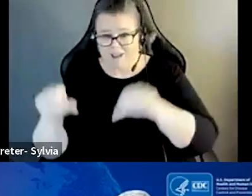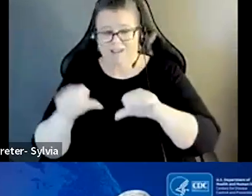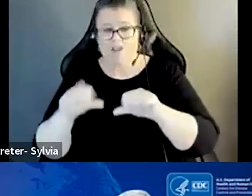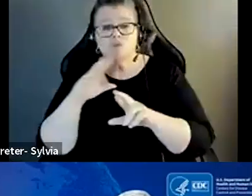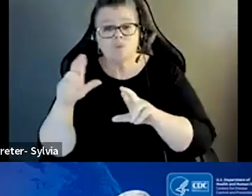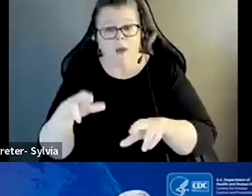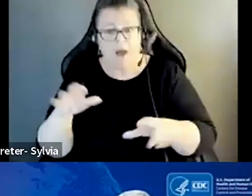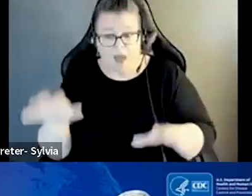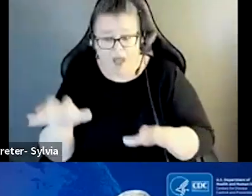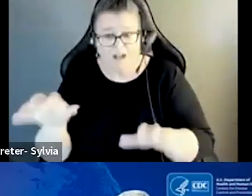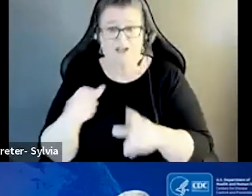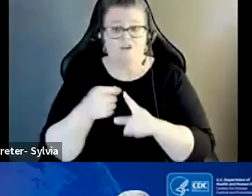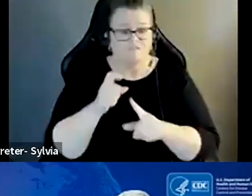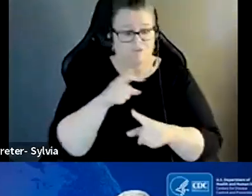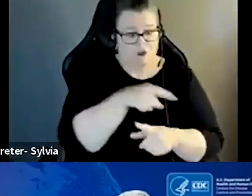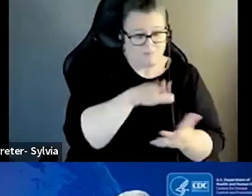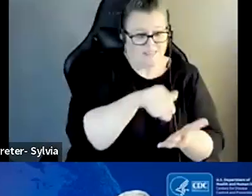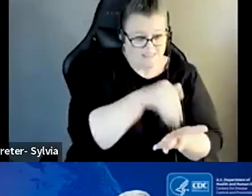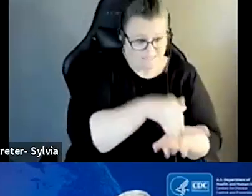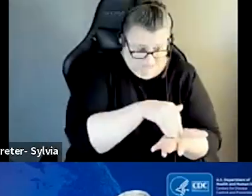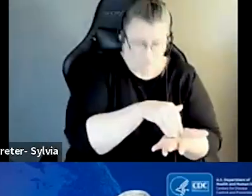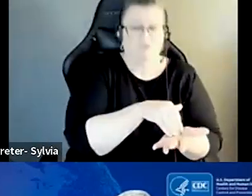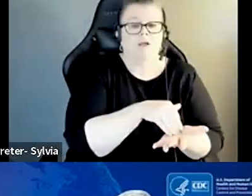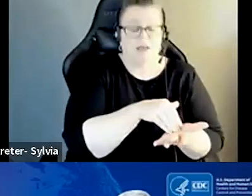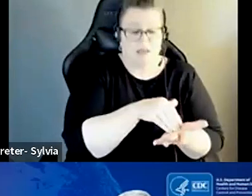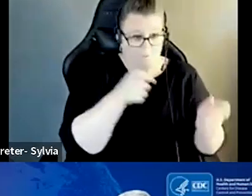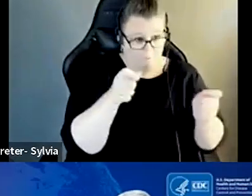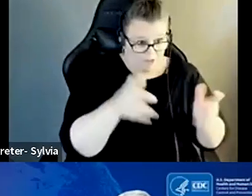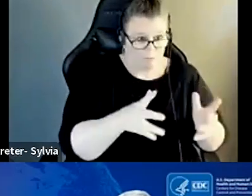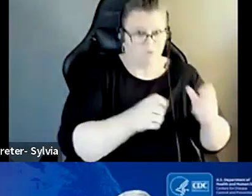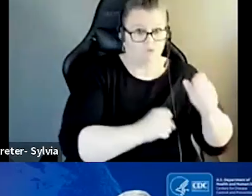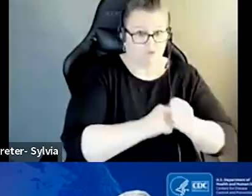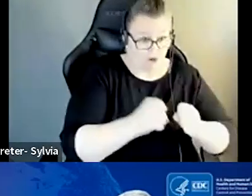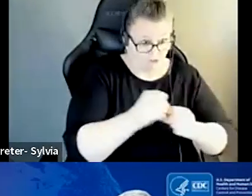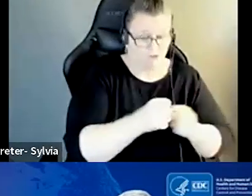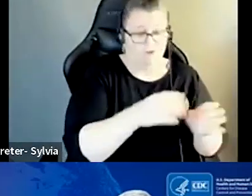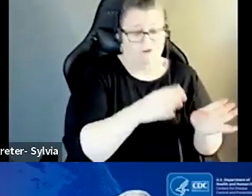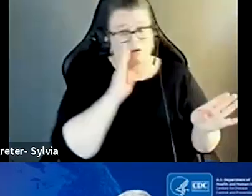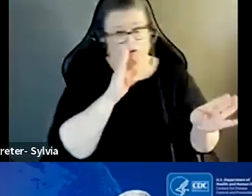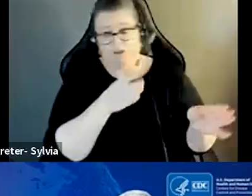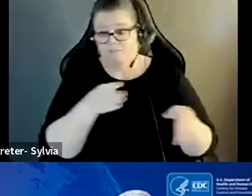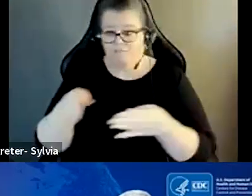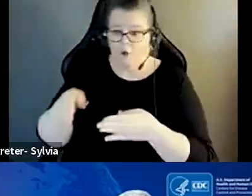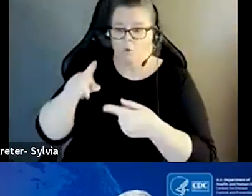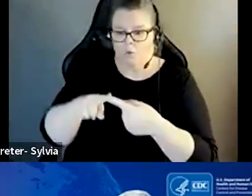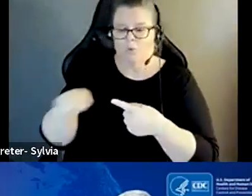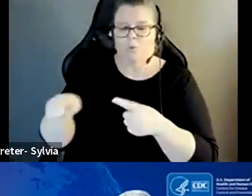from the centralized incident management structure to the agency's CIOs. To that end, I've asked Dr. Barbara Mann,